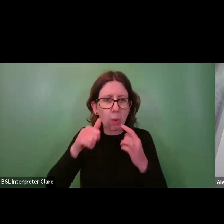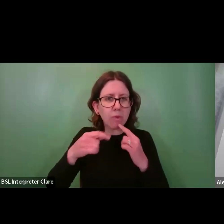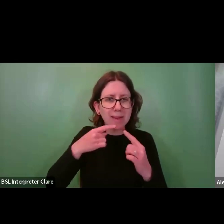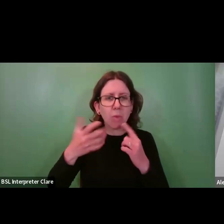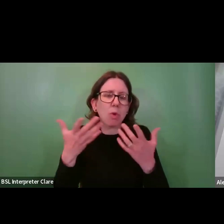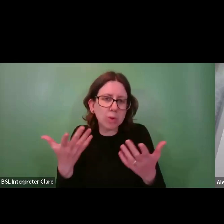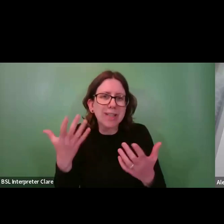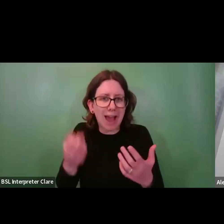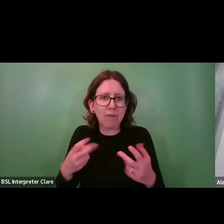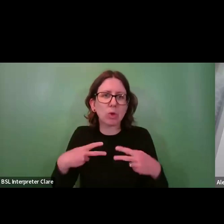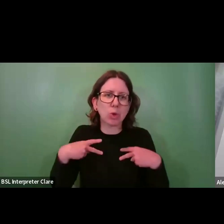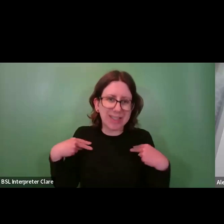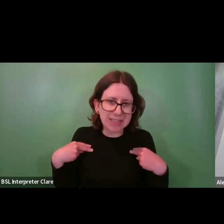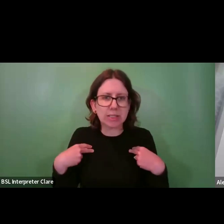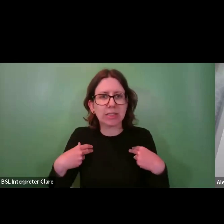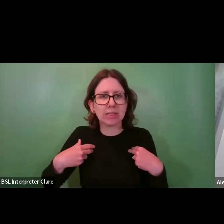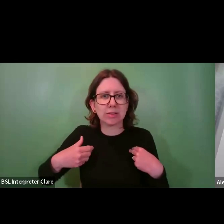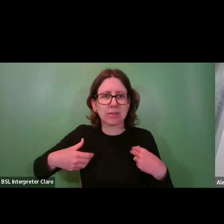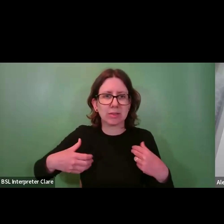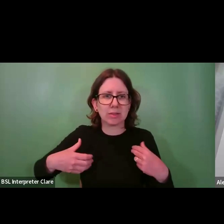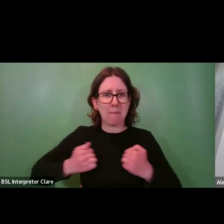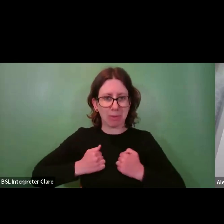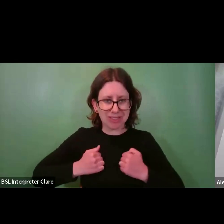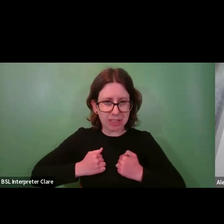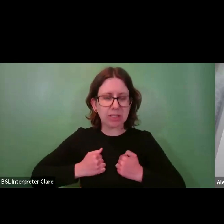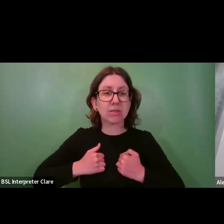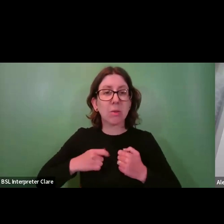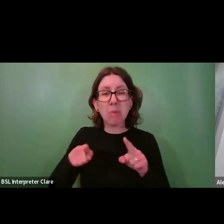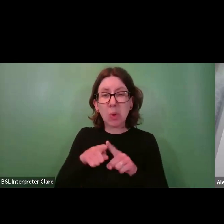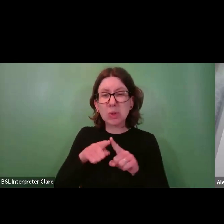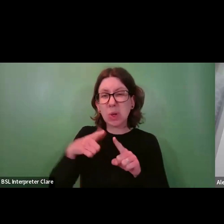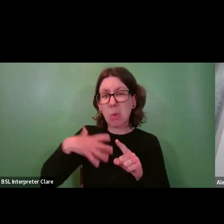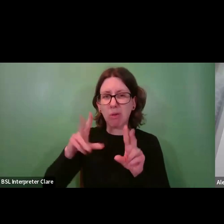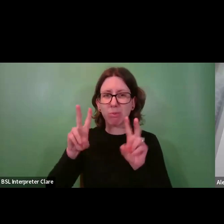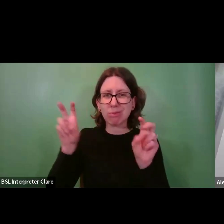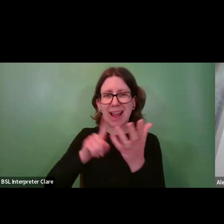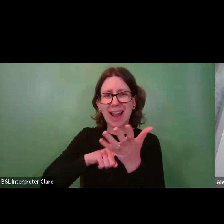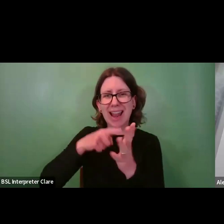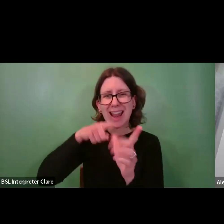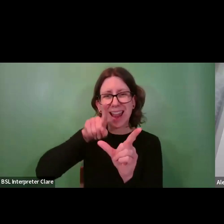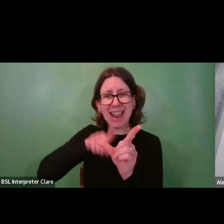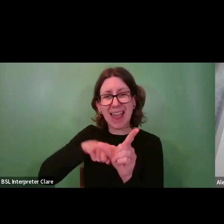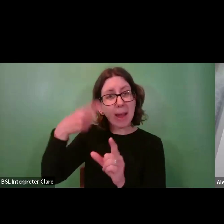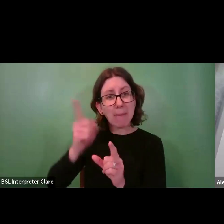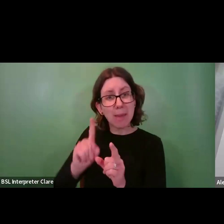and barristers they're also looking for laypeople who are maybe customers of those types of